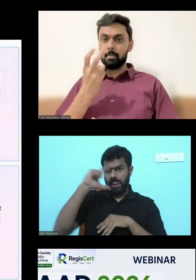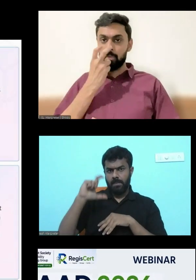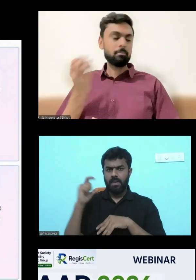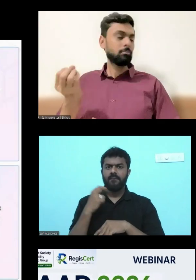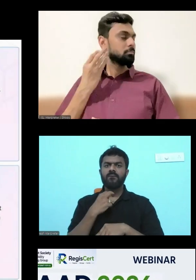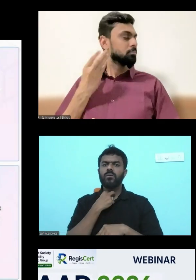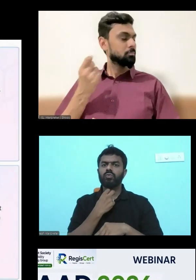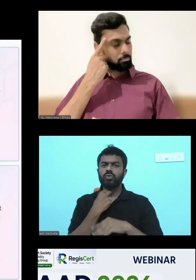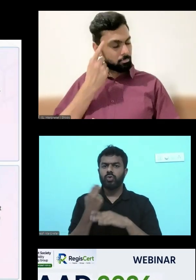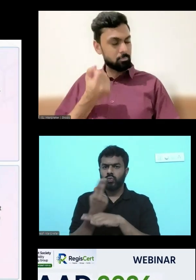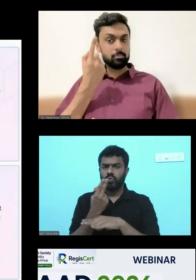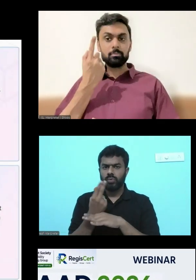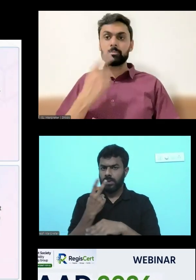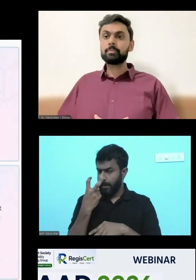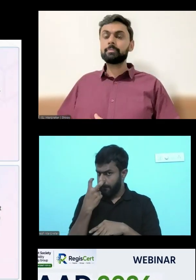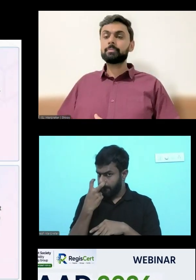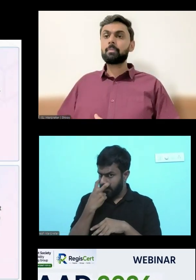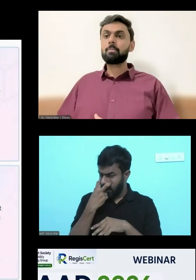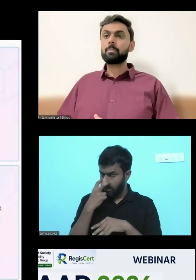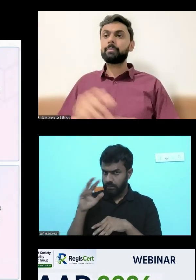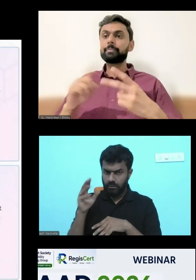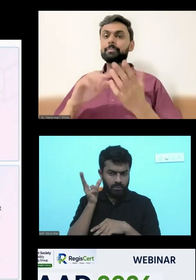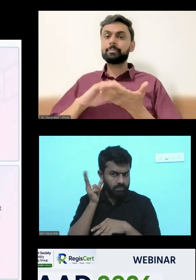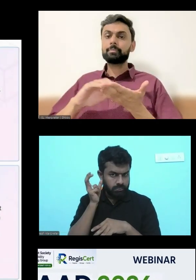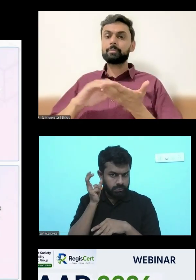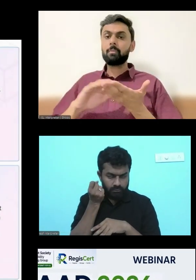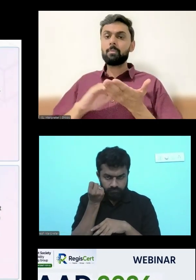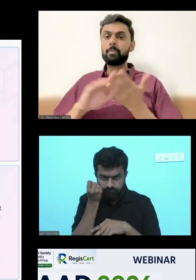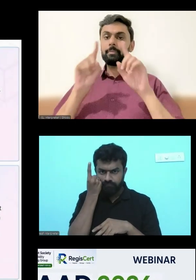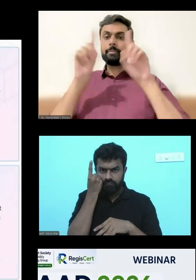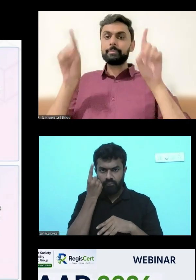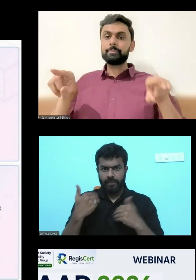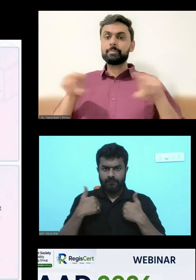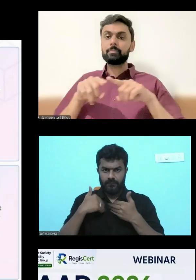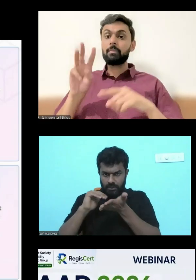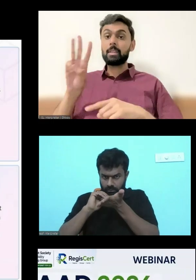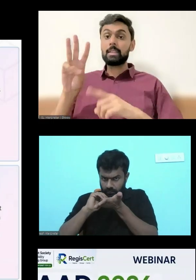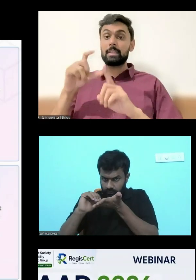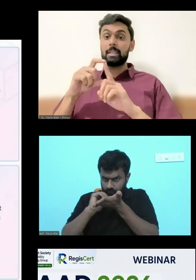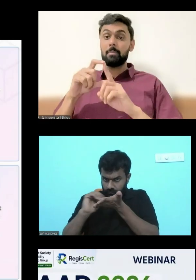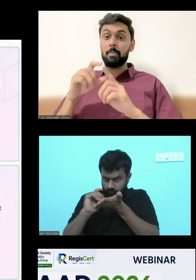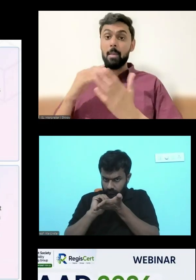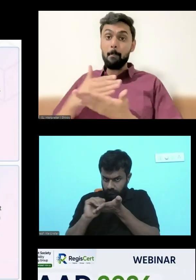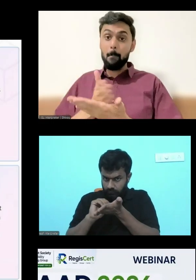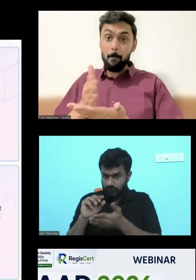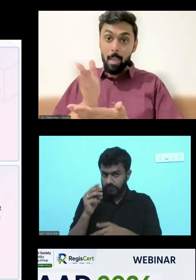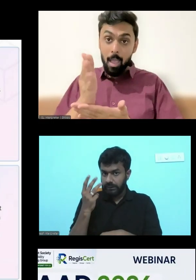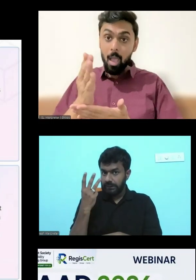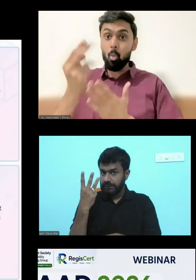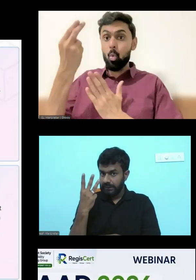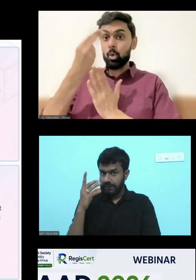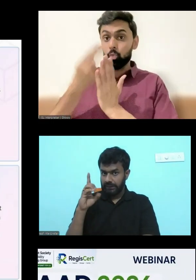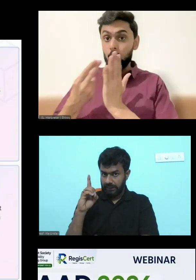And there is tactile graphics which is 3D printed maps and diagrams which allows students to feel